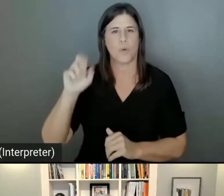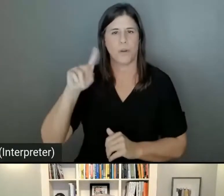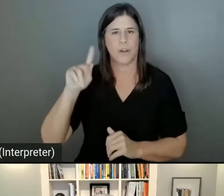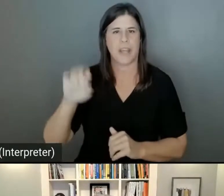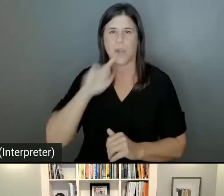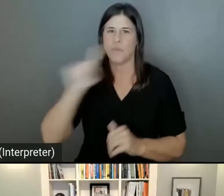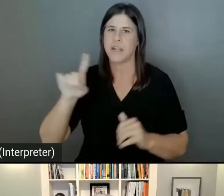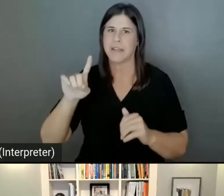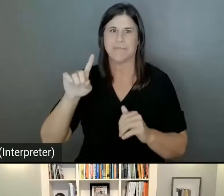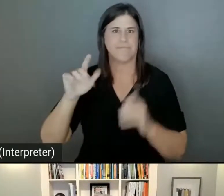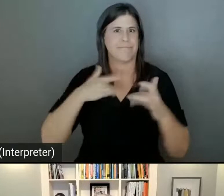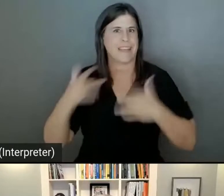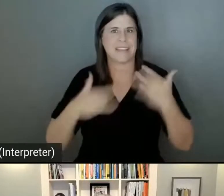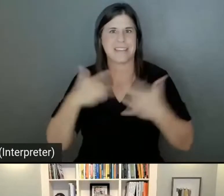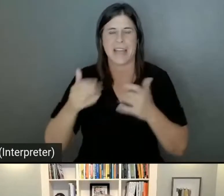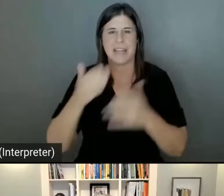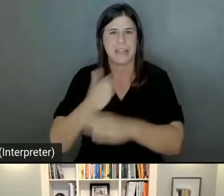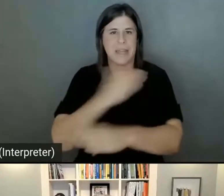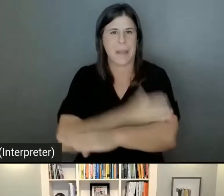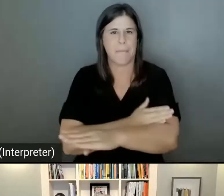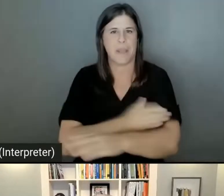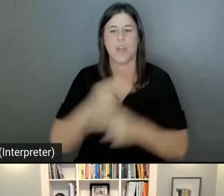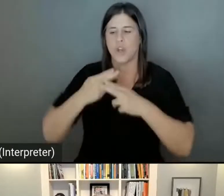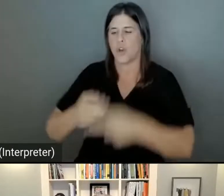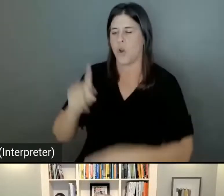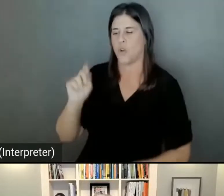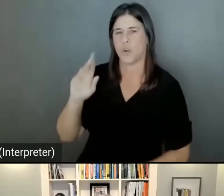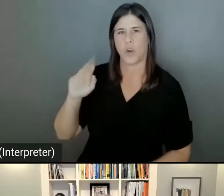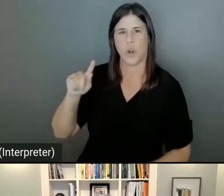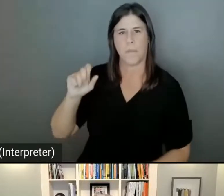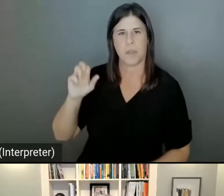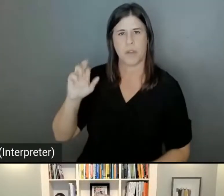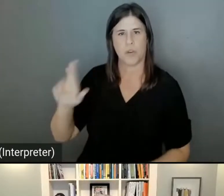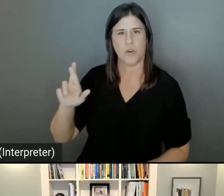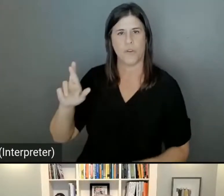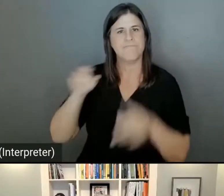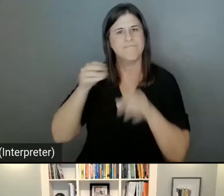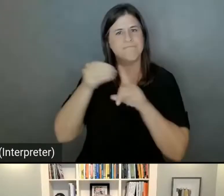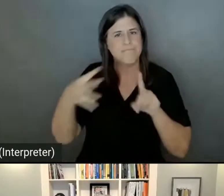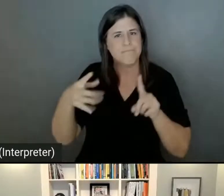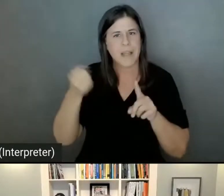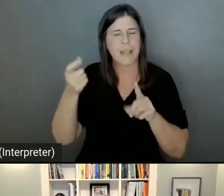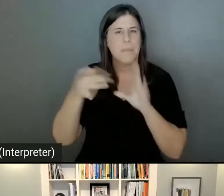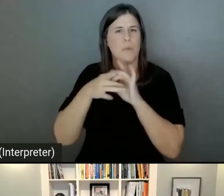And so my understanding is it's called Karpenter. Tell me a little bit about what the release is